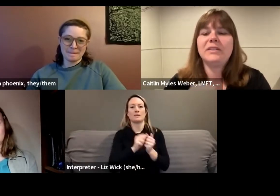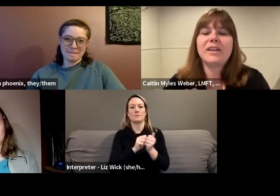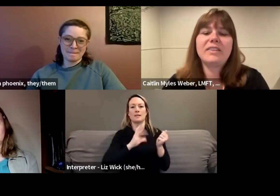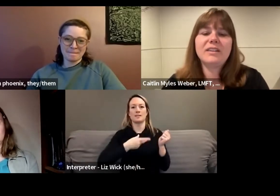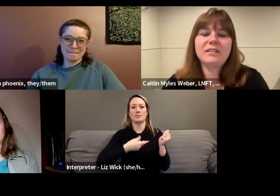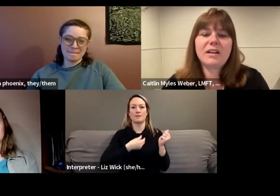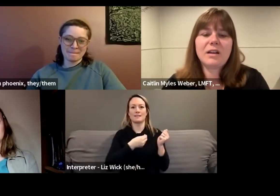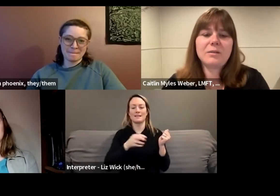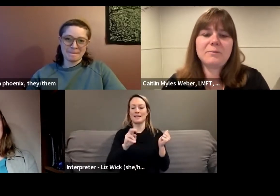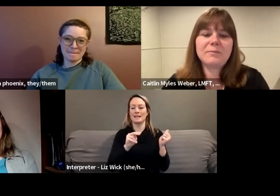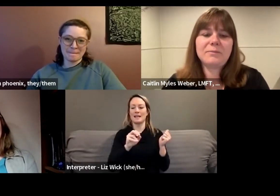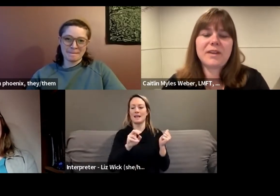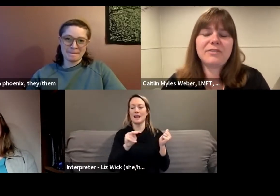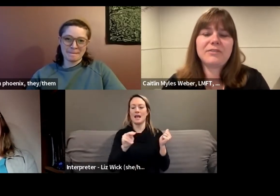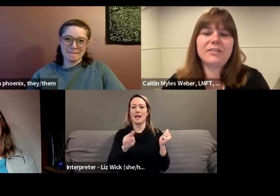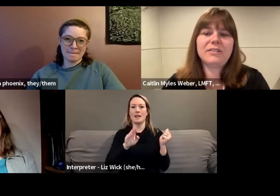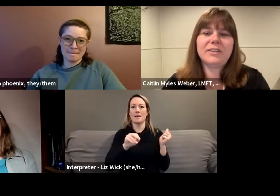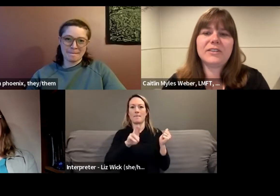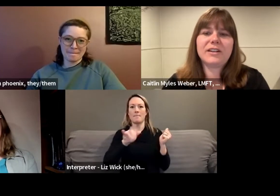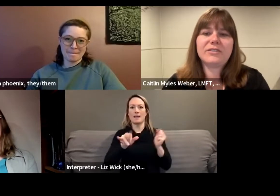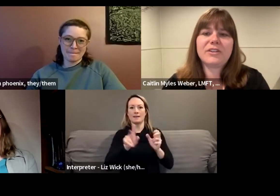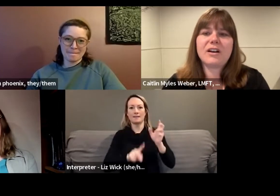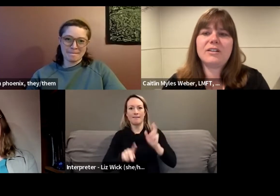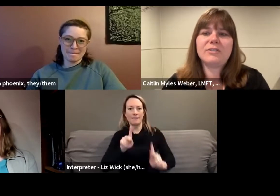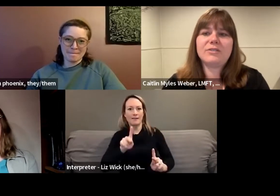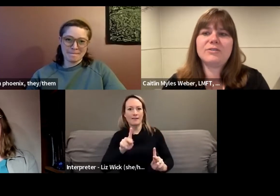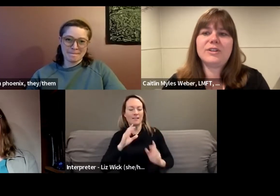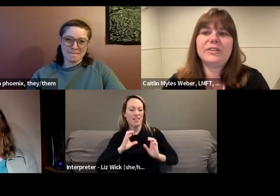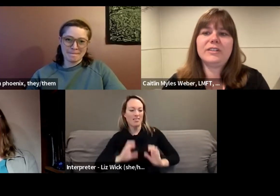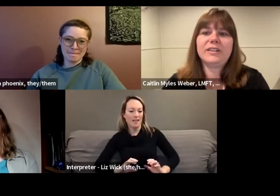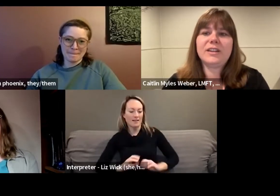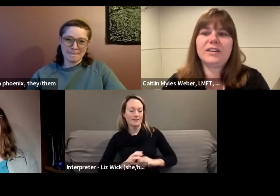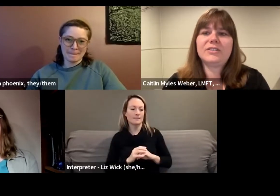because I think I've given this a lot of thought recently